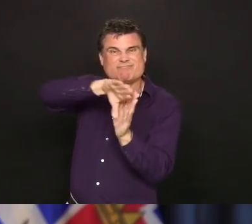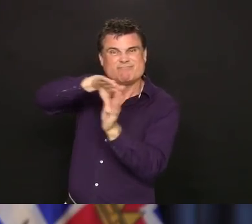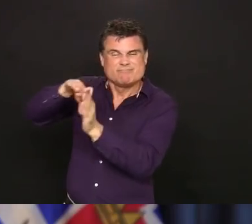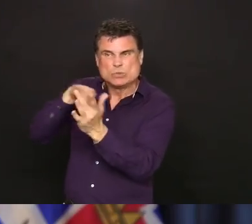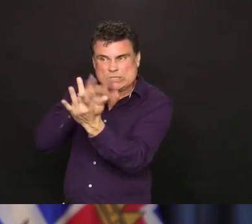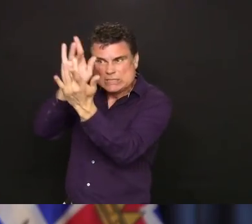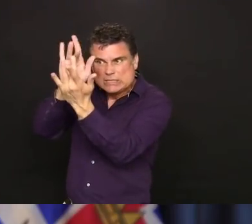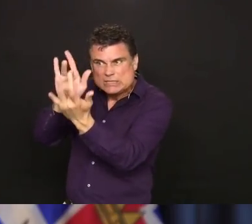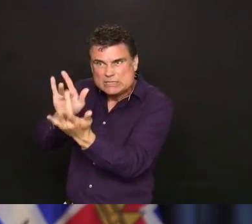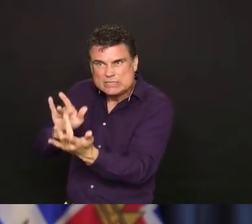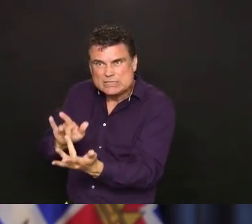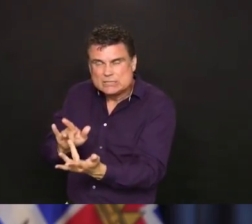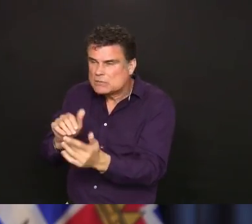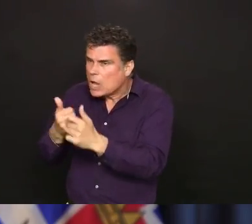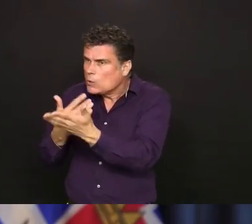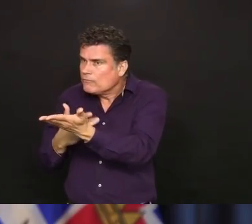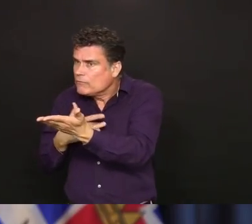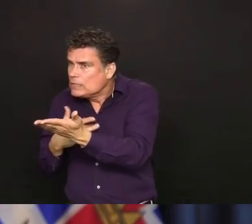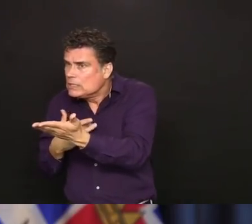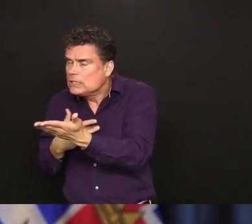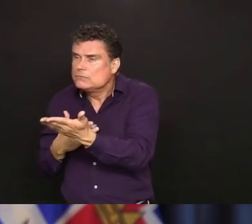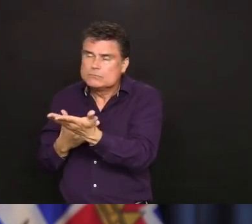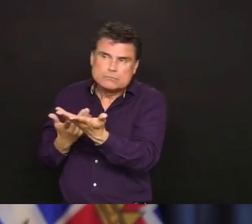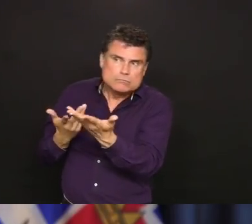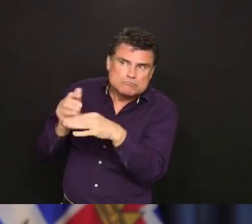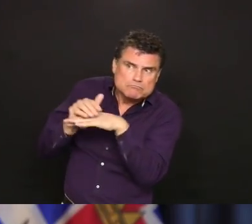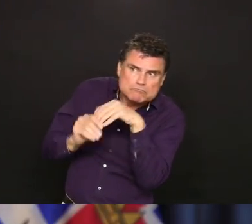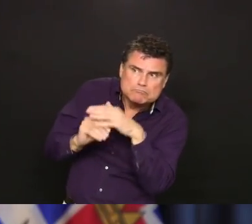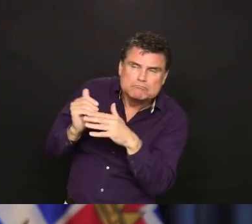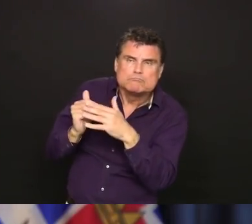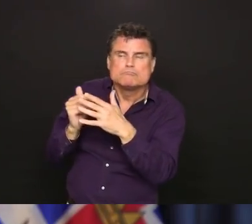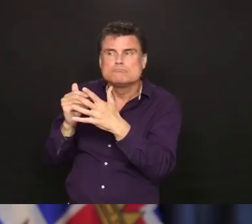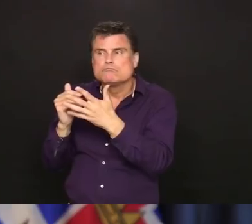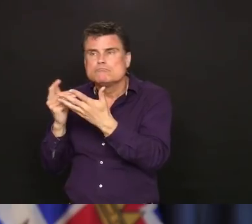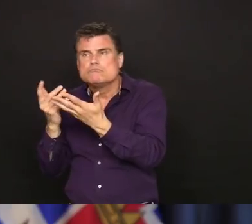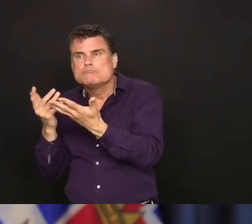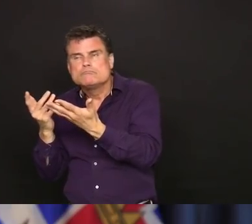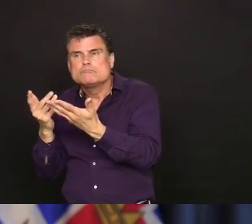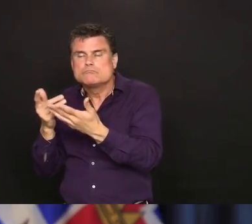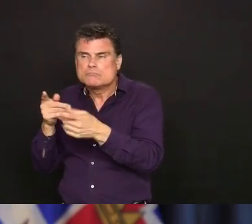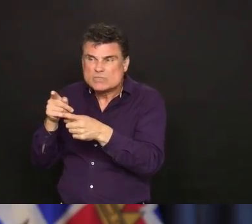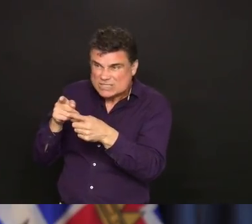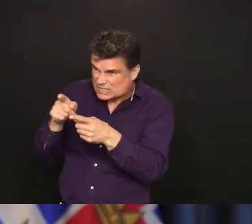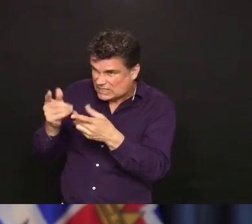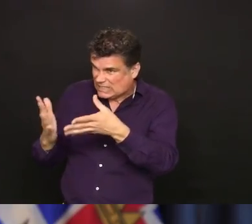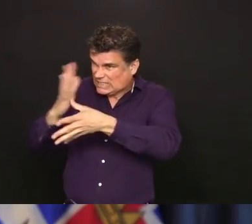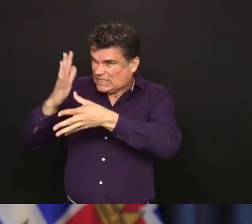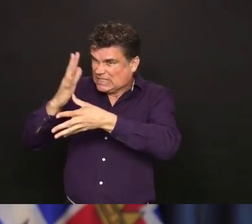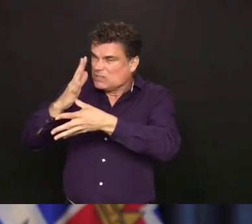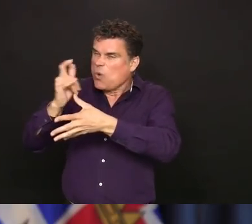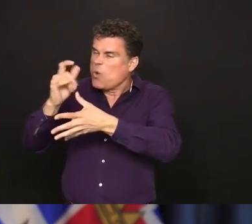A lot of work will go into it, but it is all dependent on us continuing to be 100 per